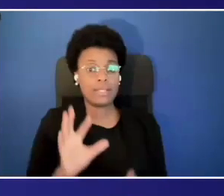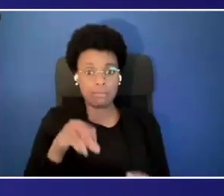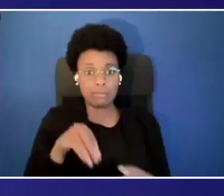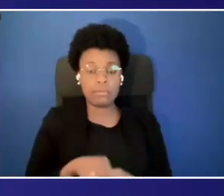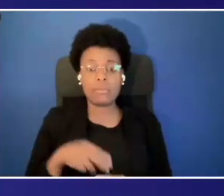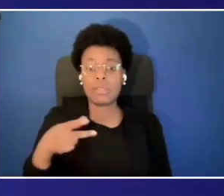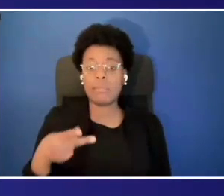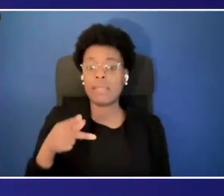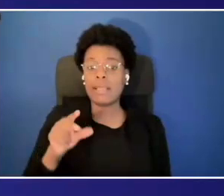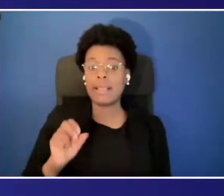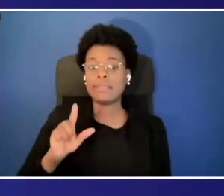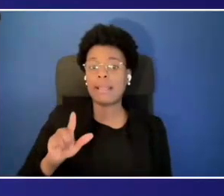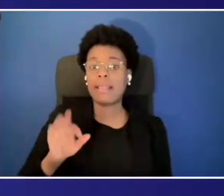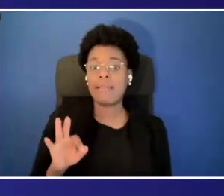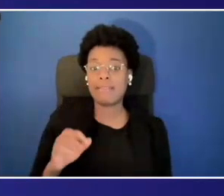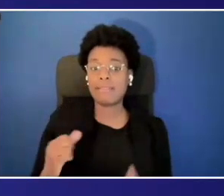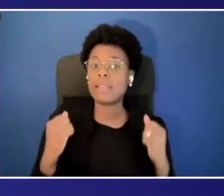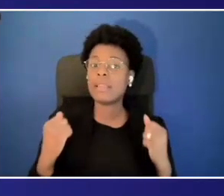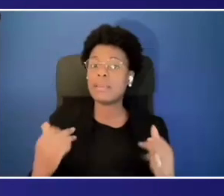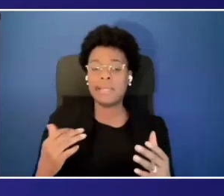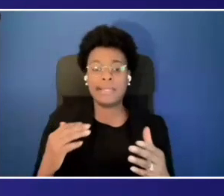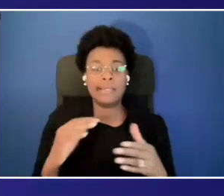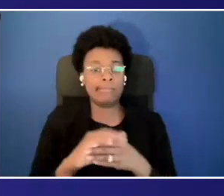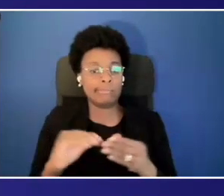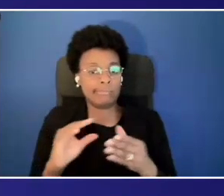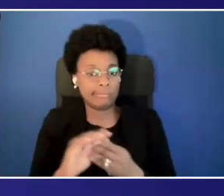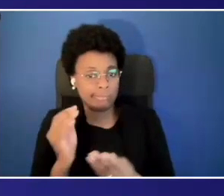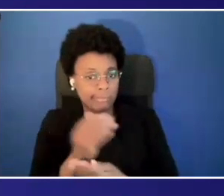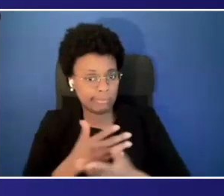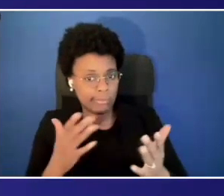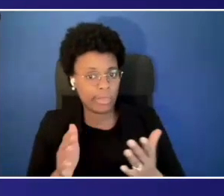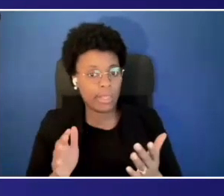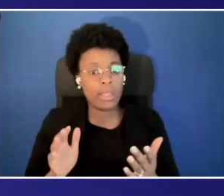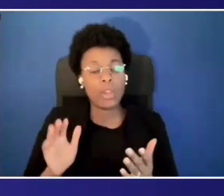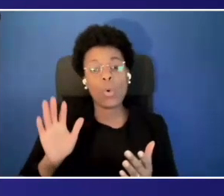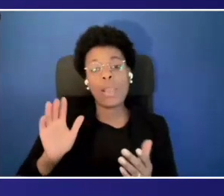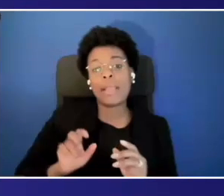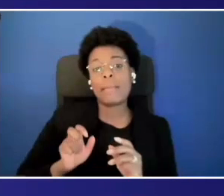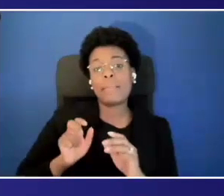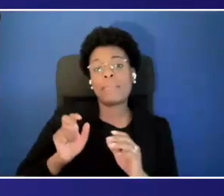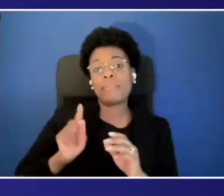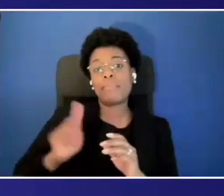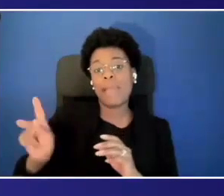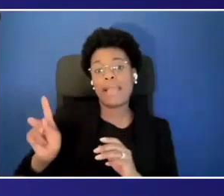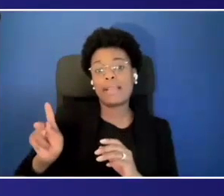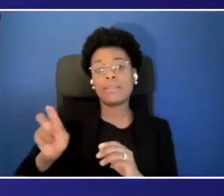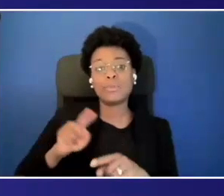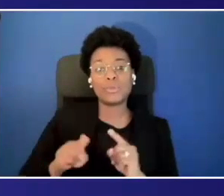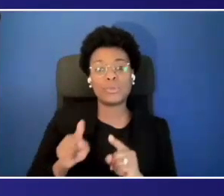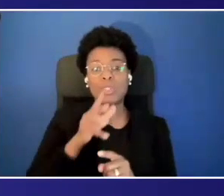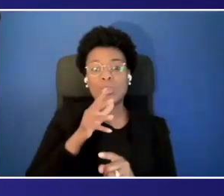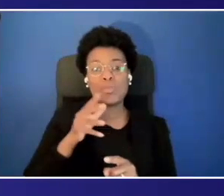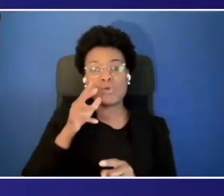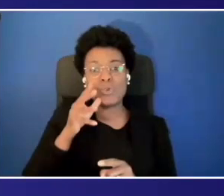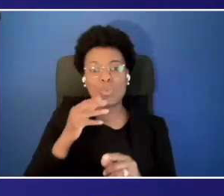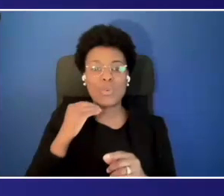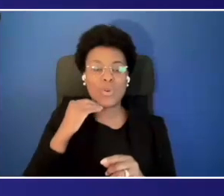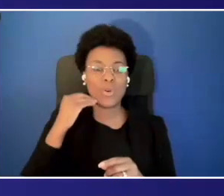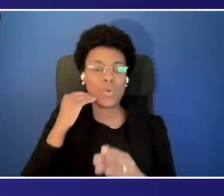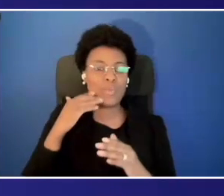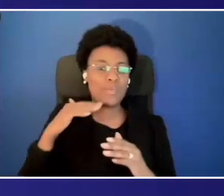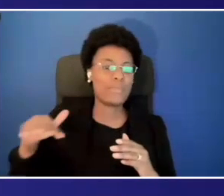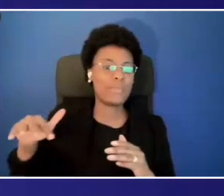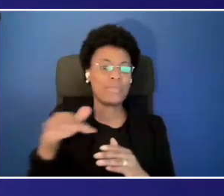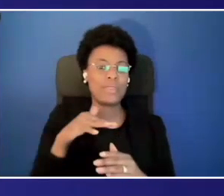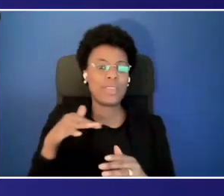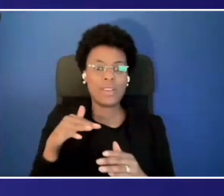Many shared stories of returning to practice in their rural hometowns, choosing public service careers they love because PSLF made it possible.